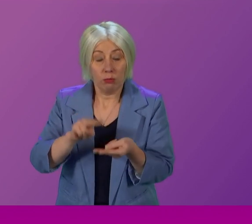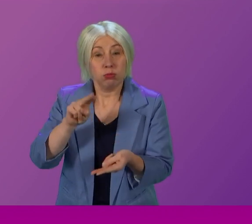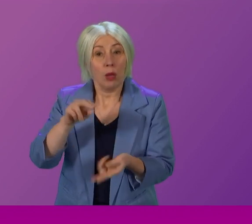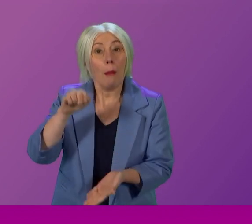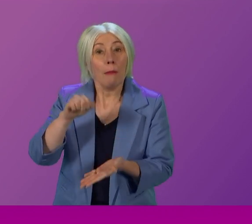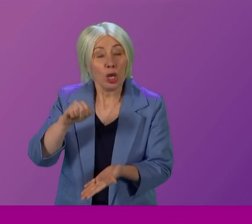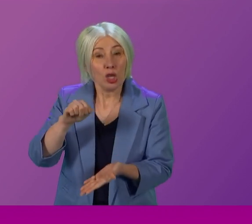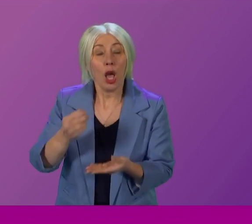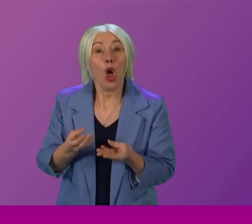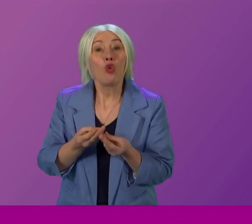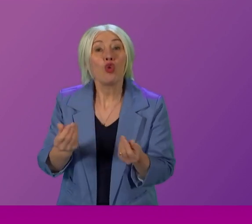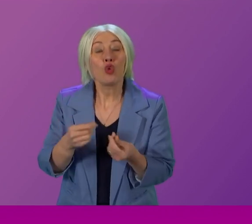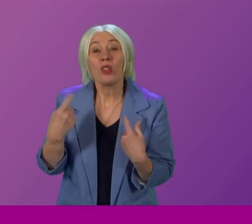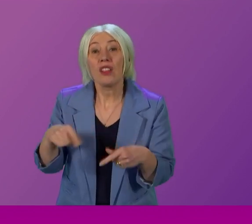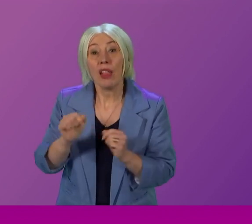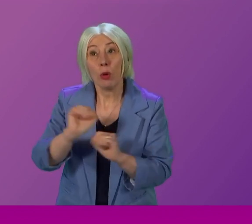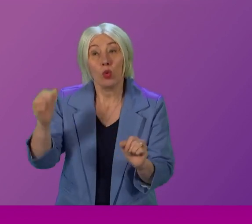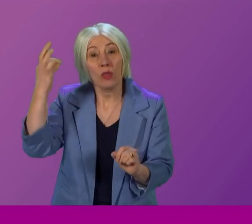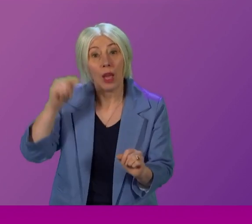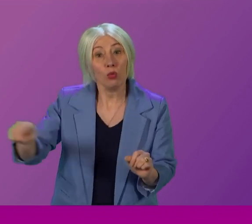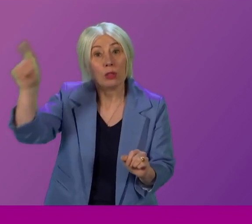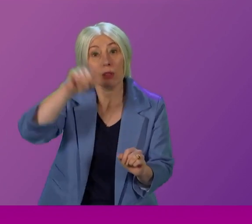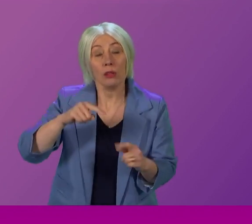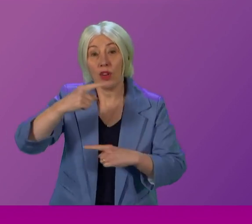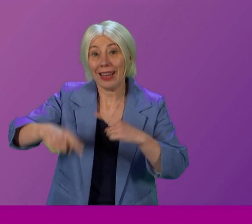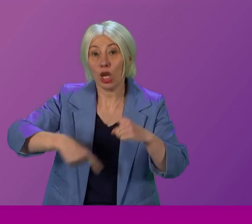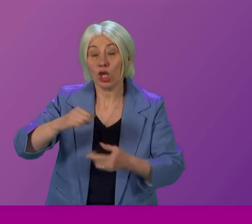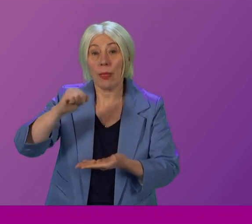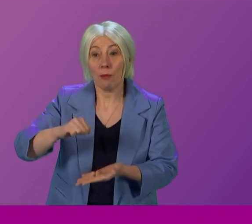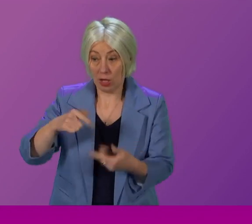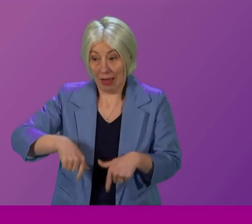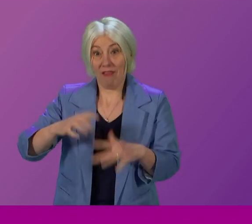resources that are available to local government—if Parliament passes next